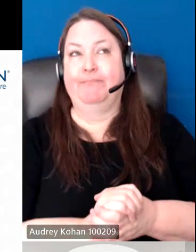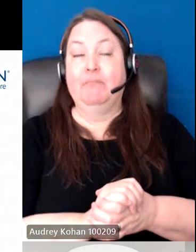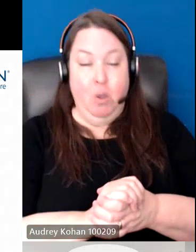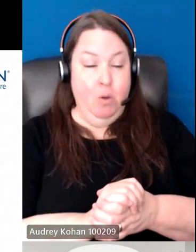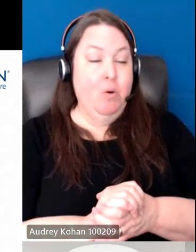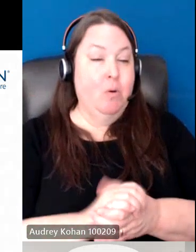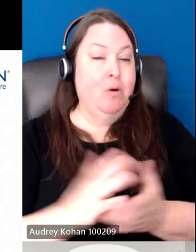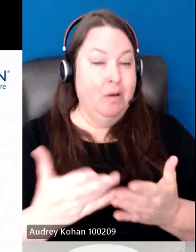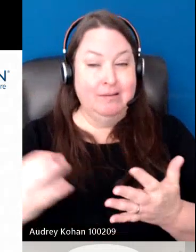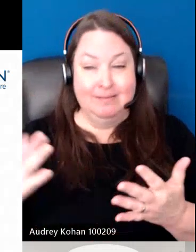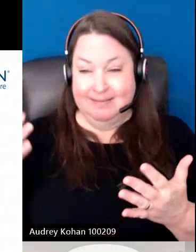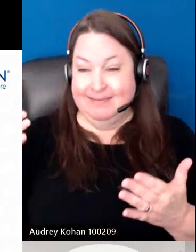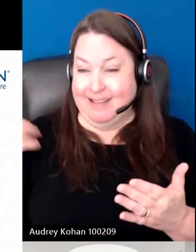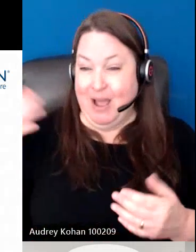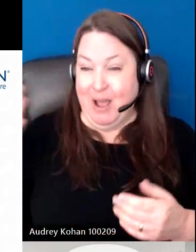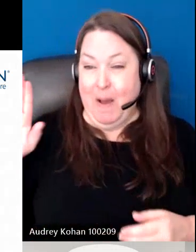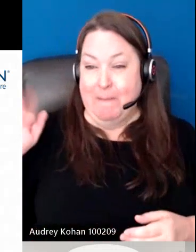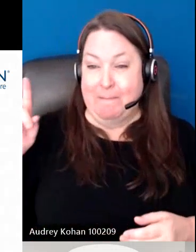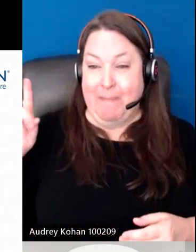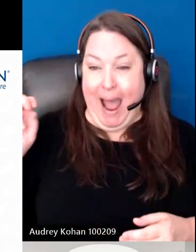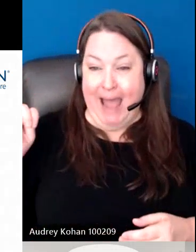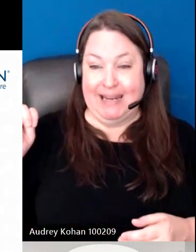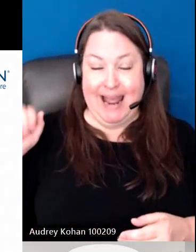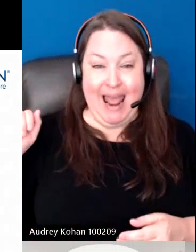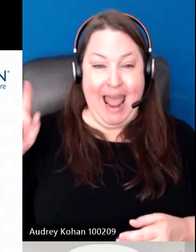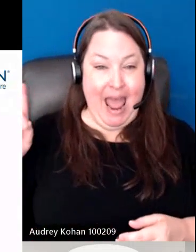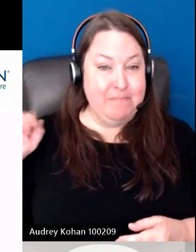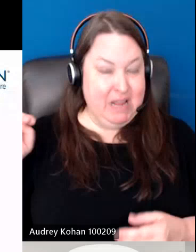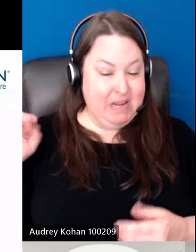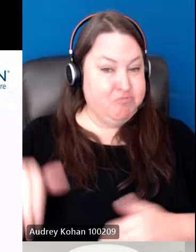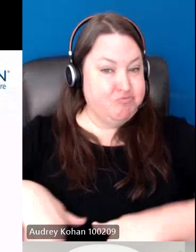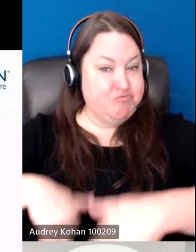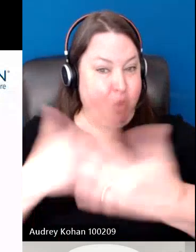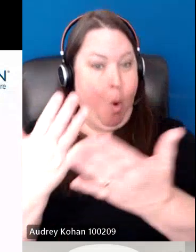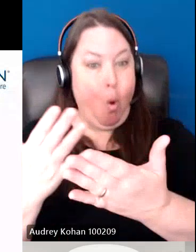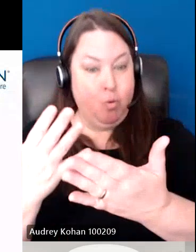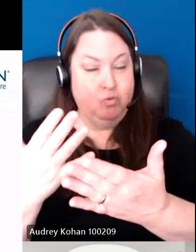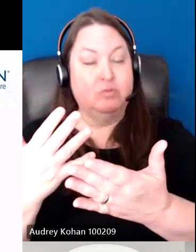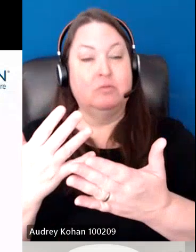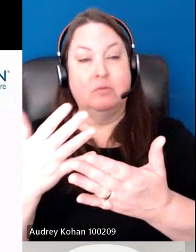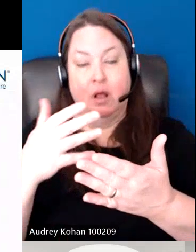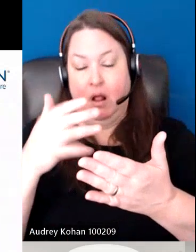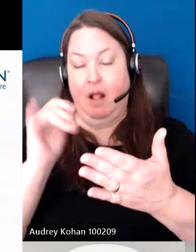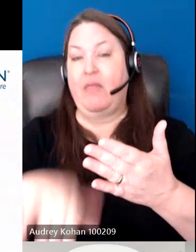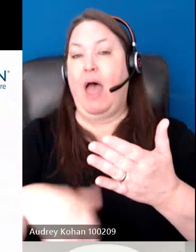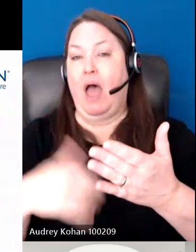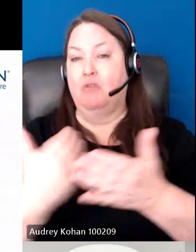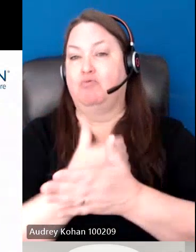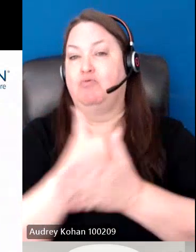ago that the Biden Administration proposed the initial regulation under 1557 all the way back in